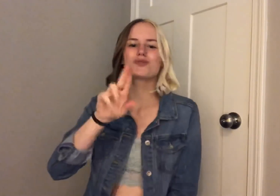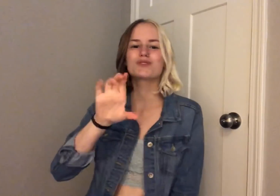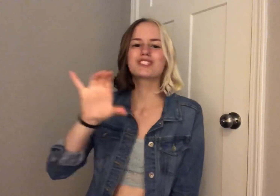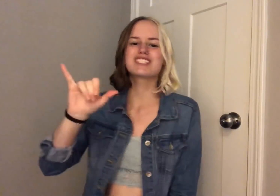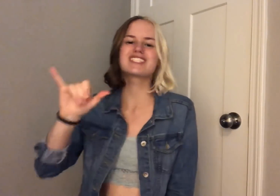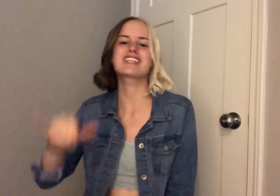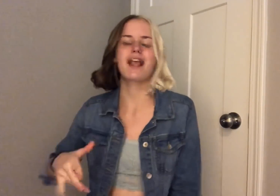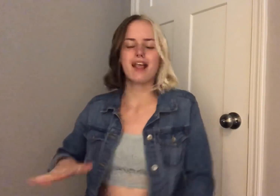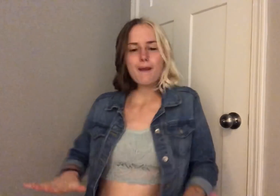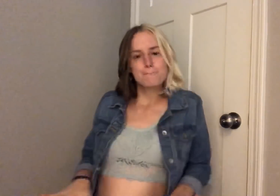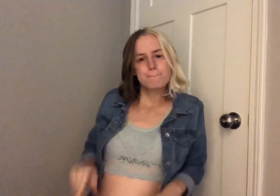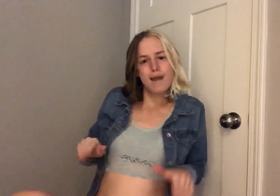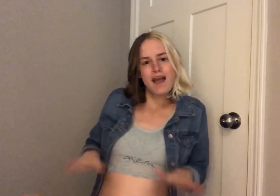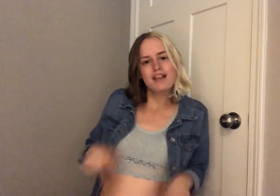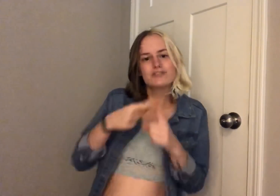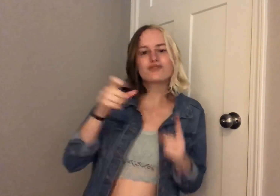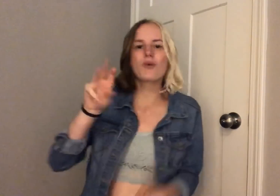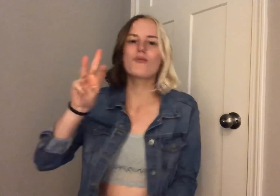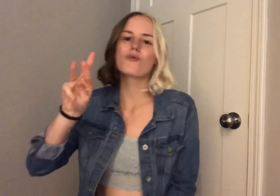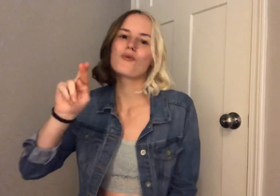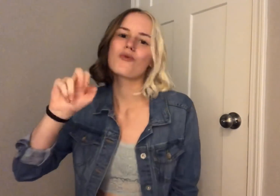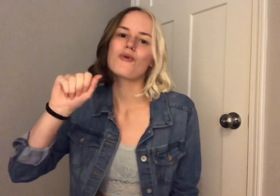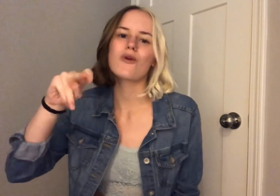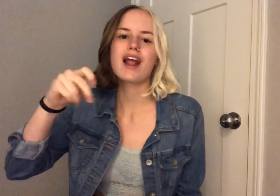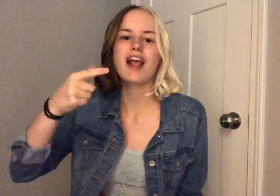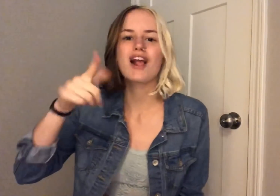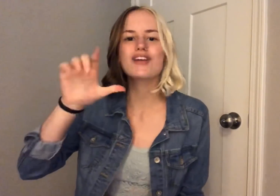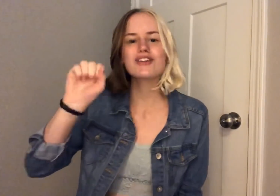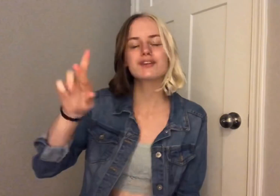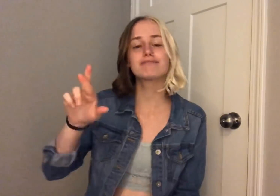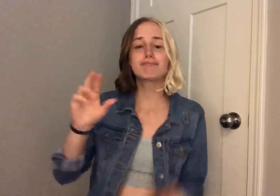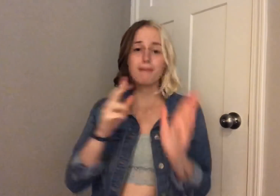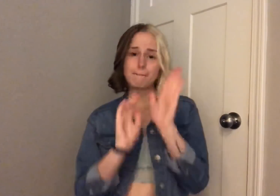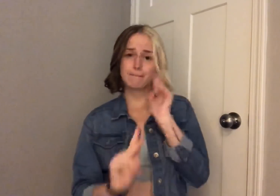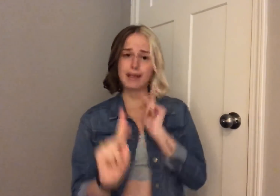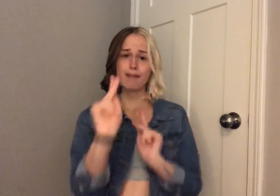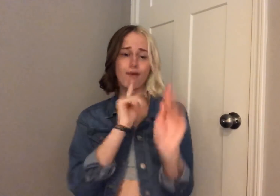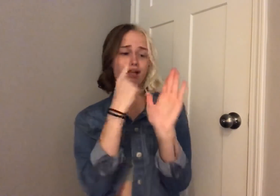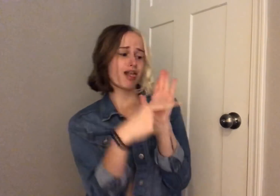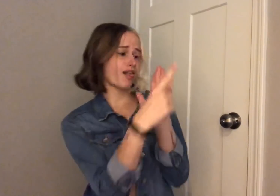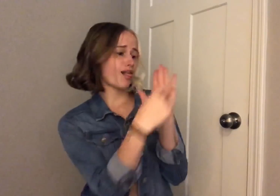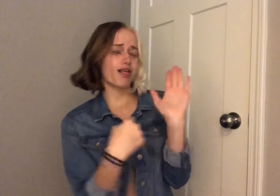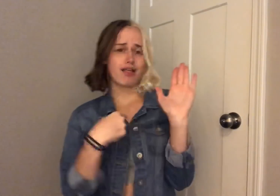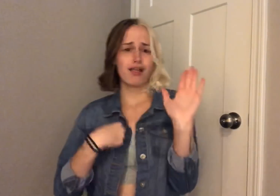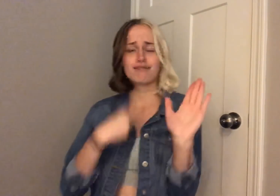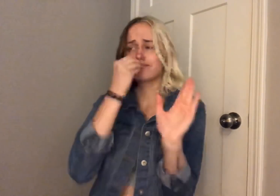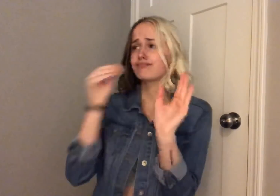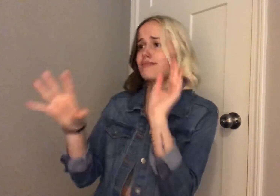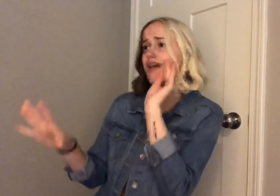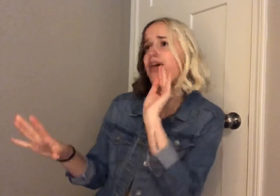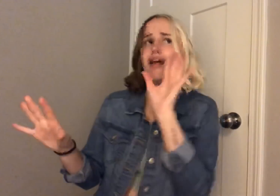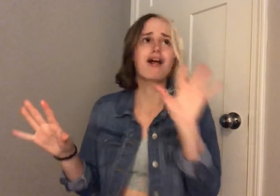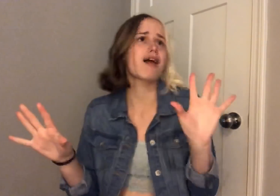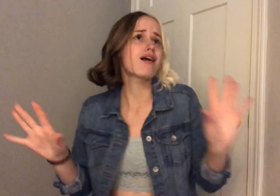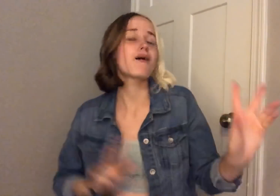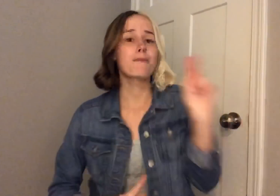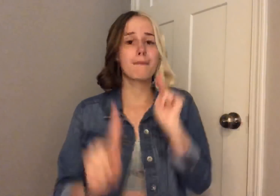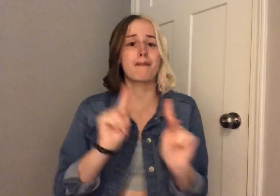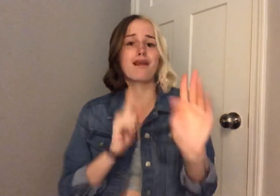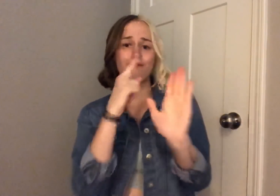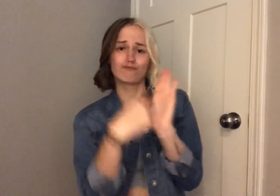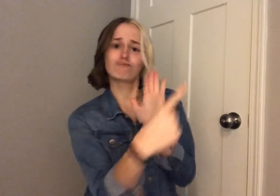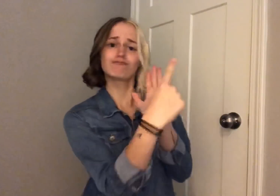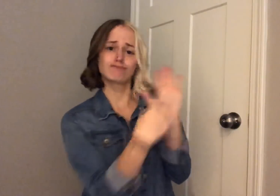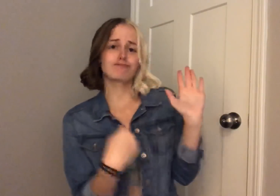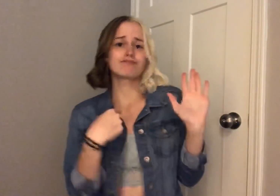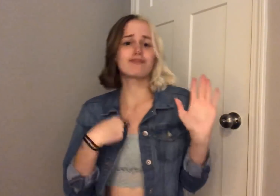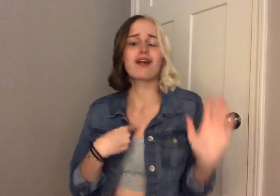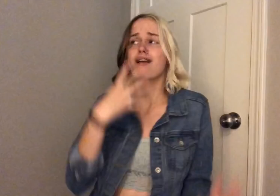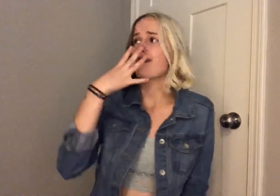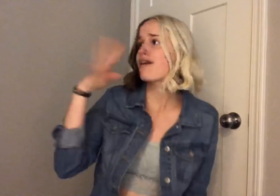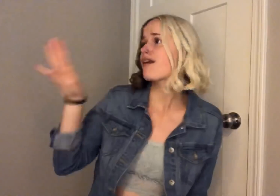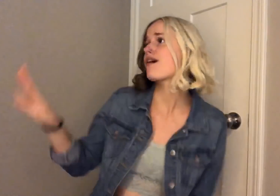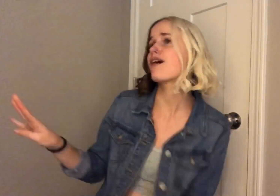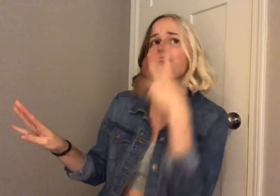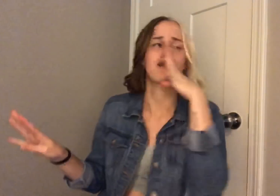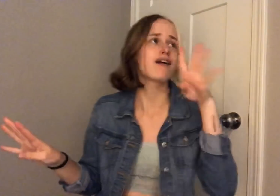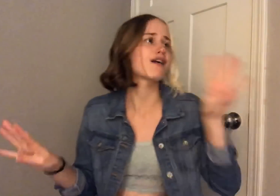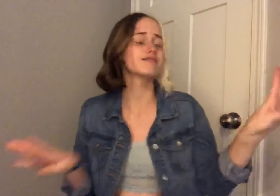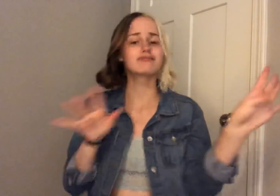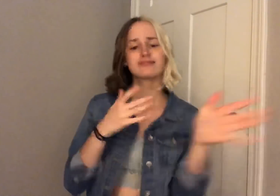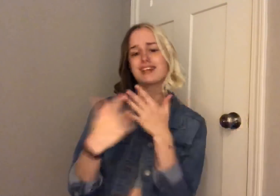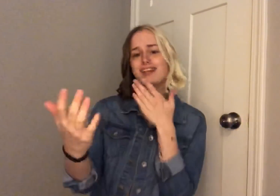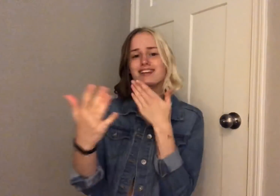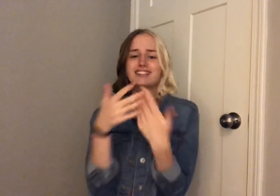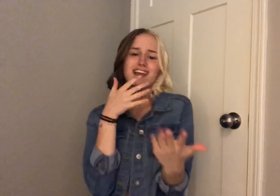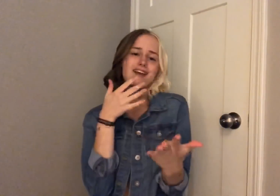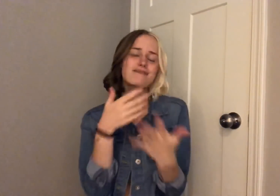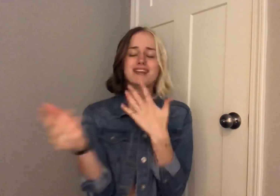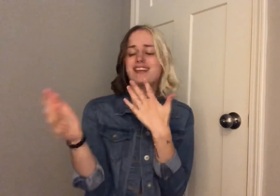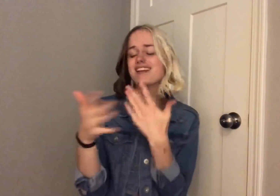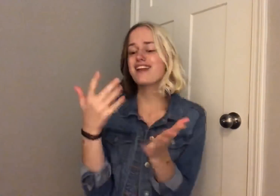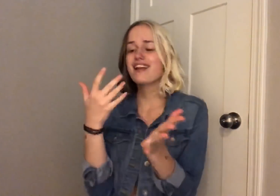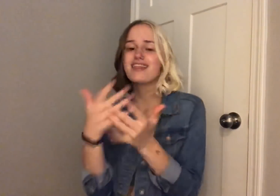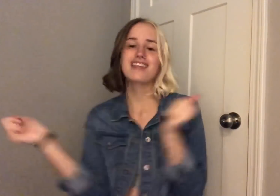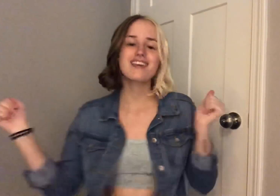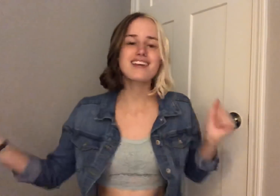Can't nobody tell me nothin' You can't tell me nothin'